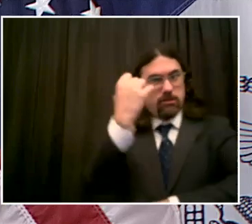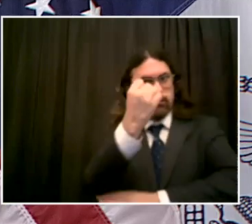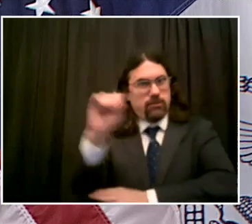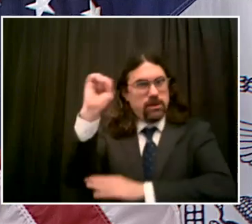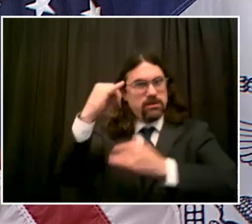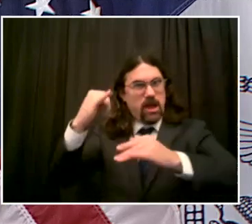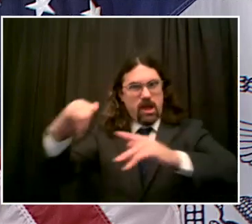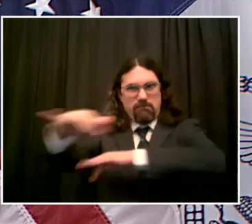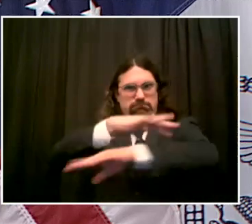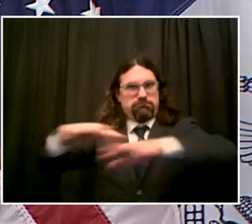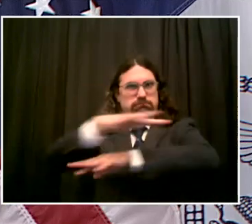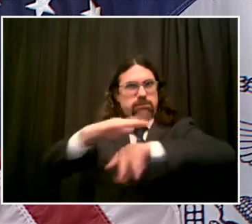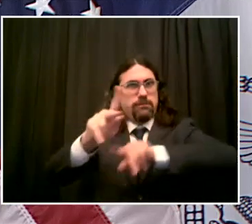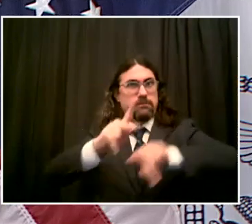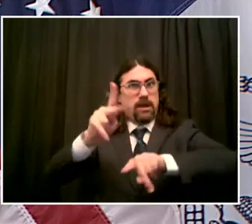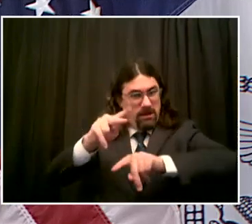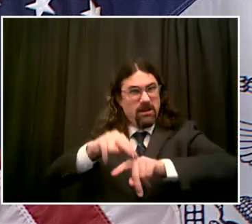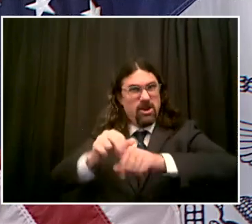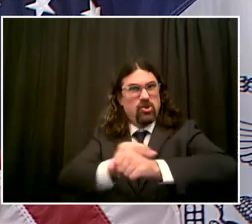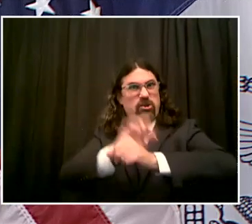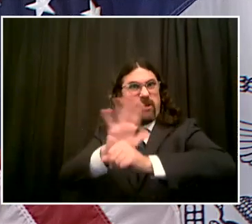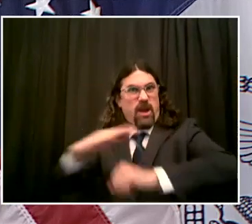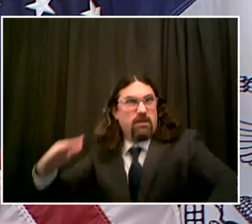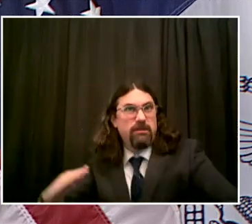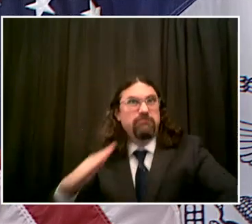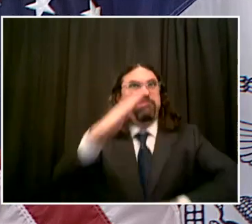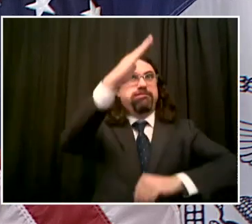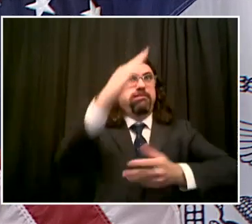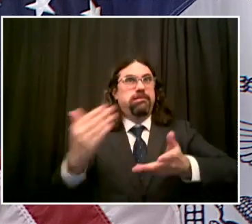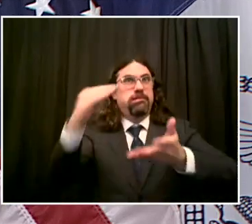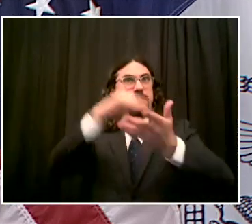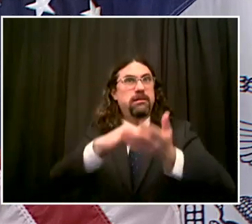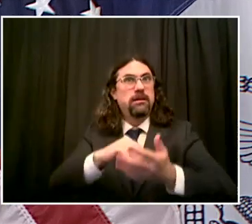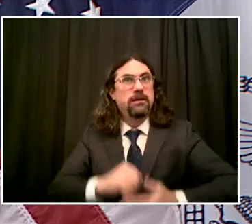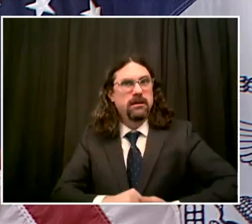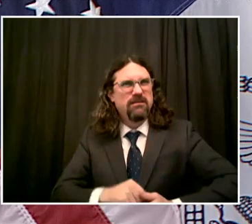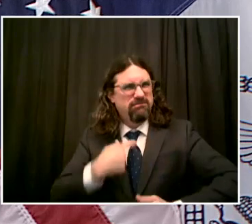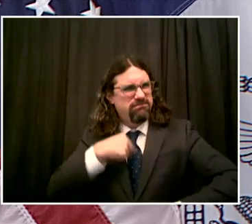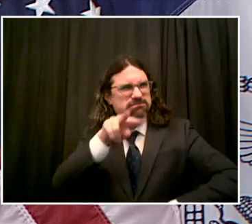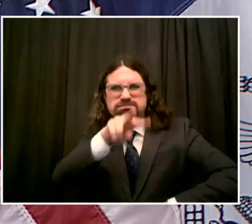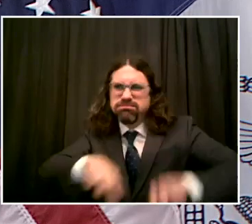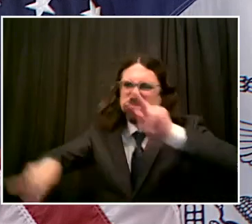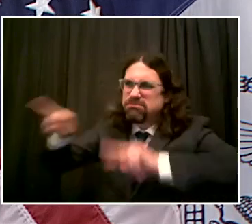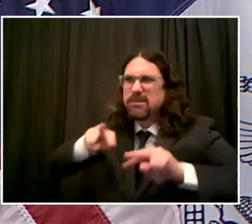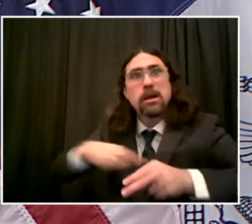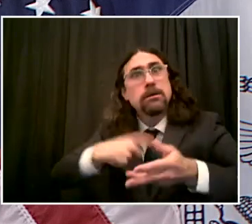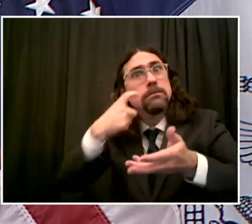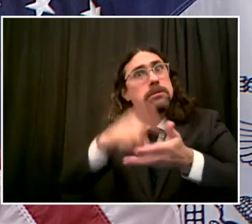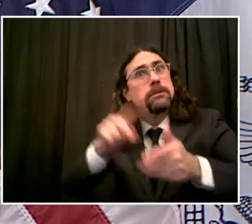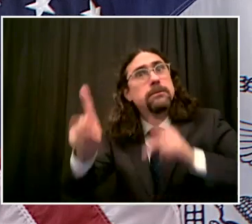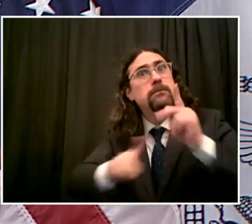SOCIALLY DISTANCING AND AT TIMES NOT WEARING FACE COVERINGS